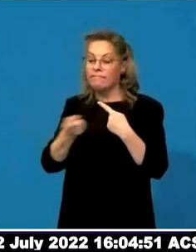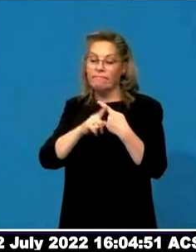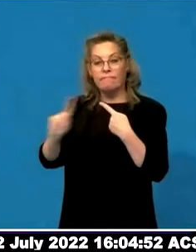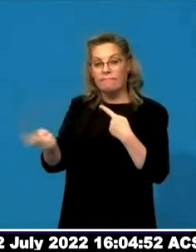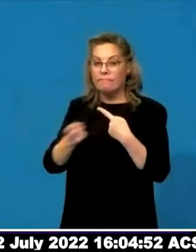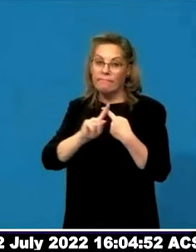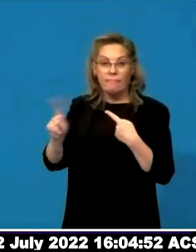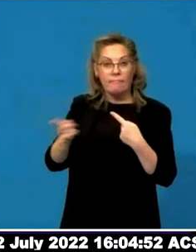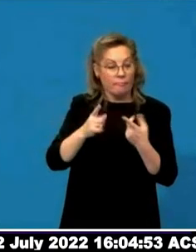Yeah.